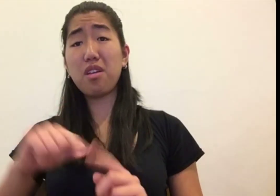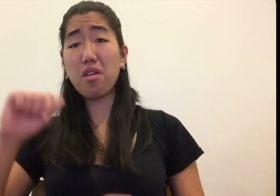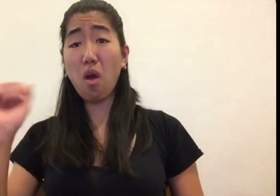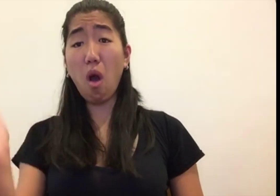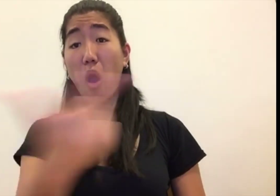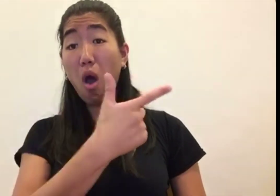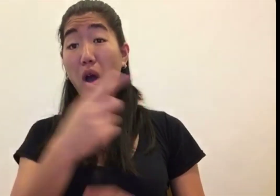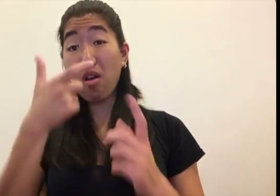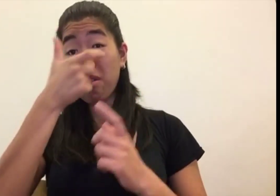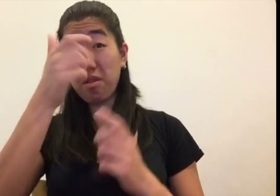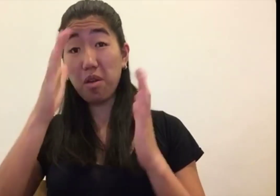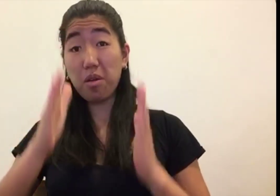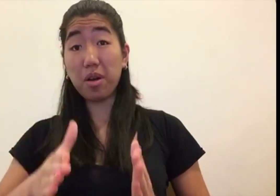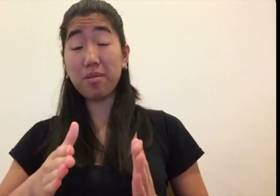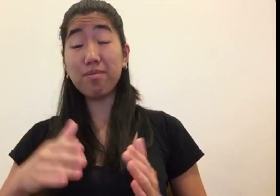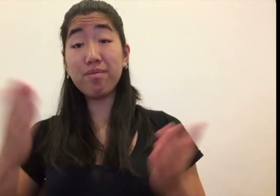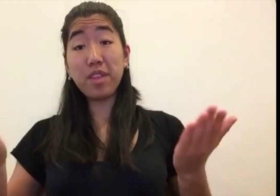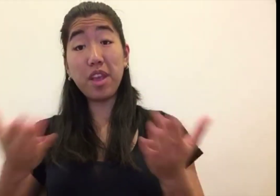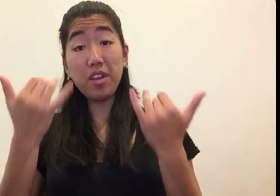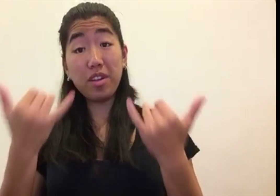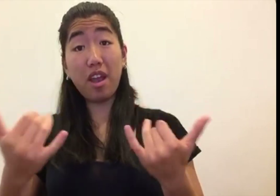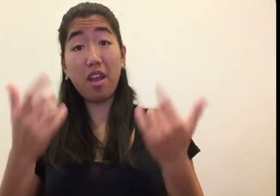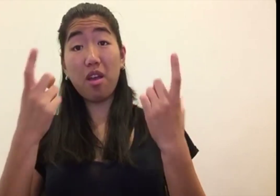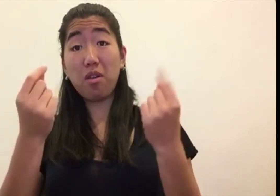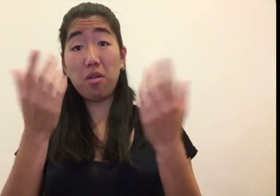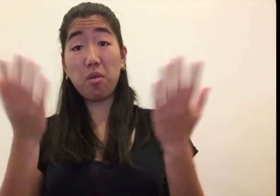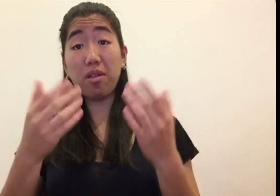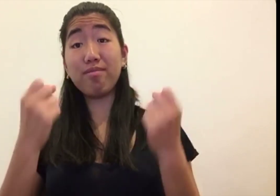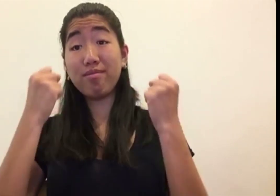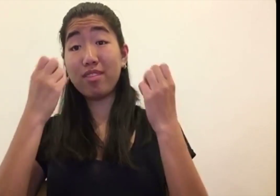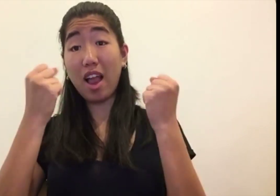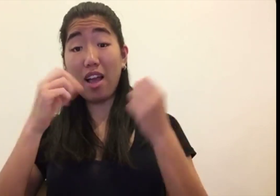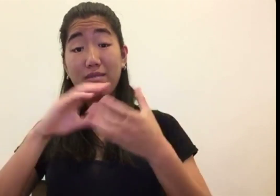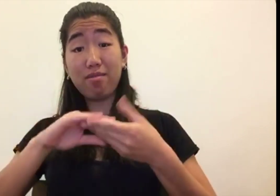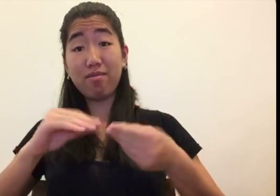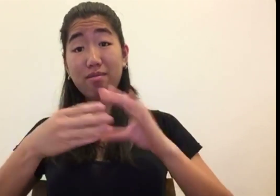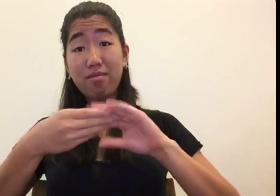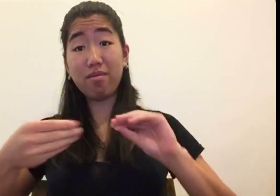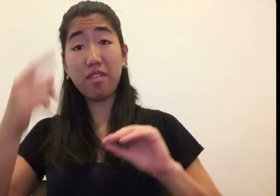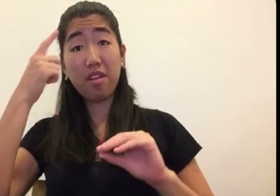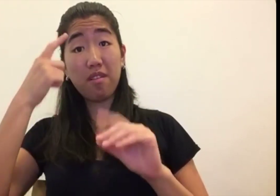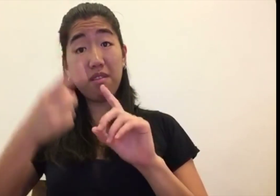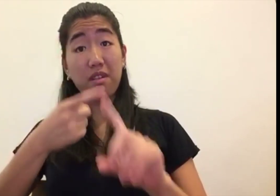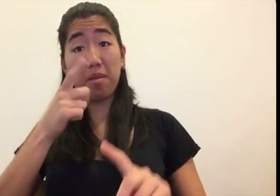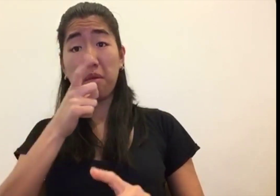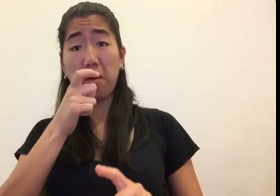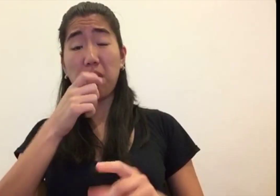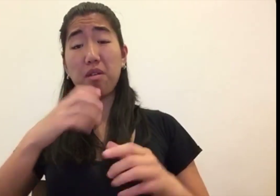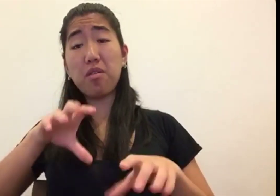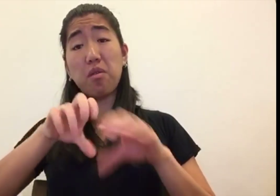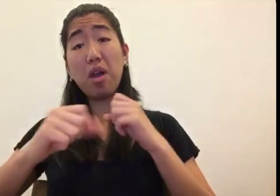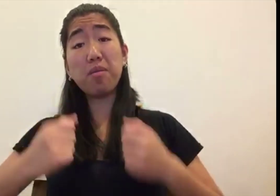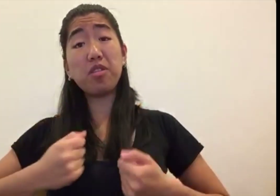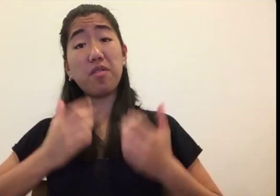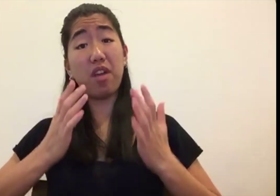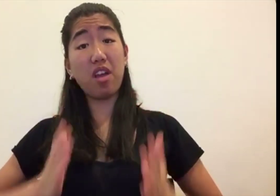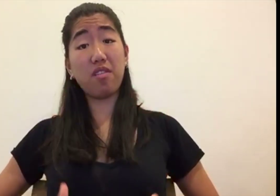Crystine Soo Jung Kim: To all viewers, today, we are here to sign the statement of the survivor